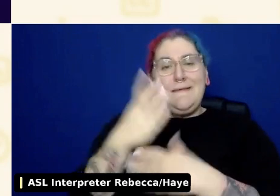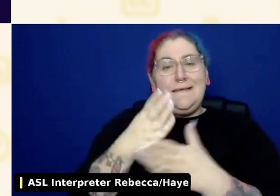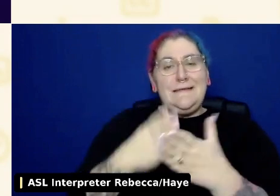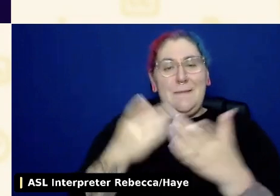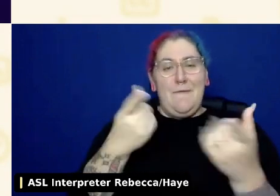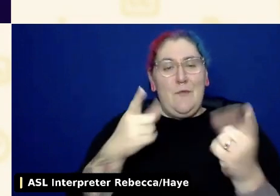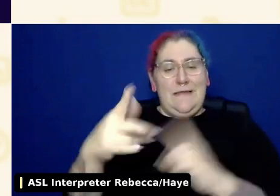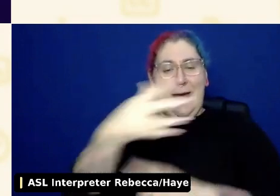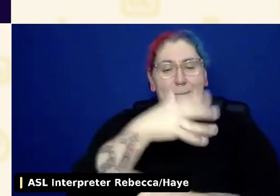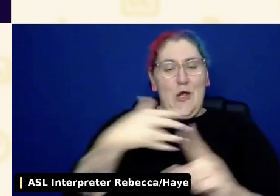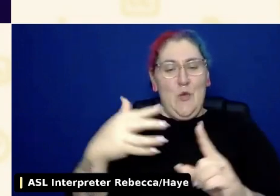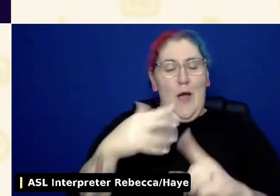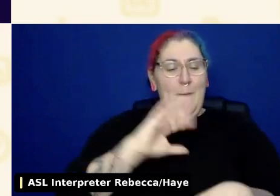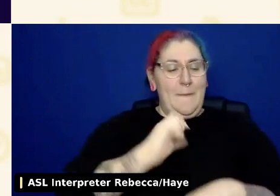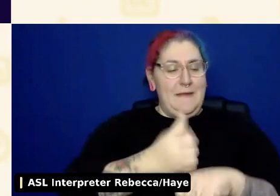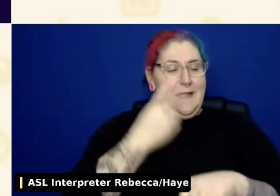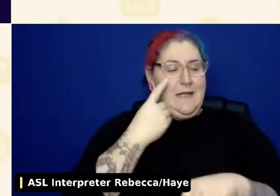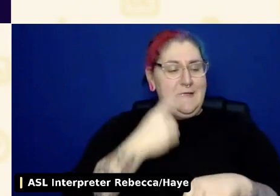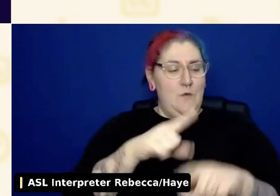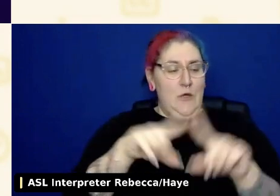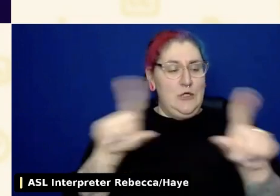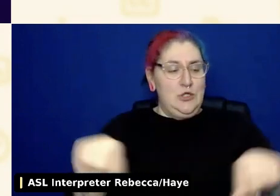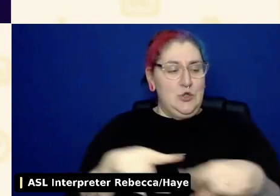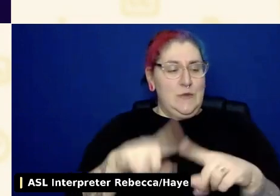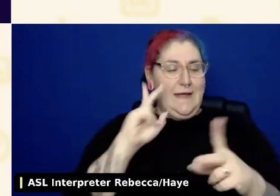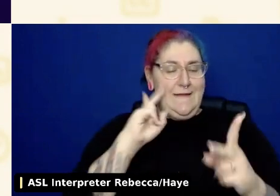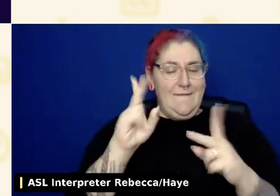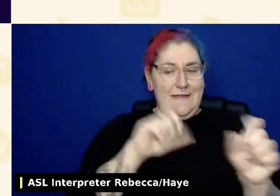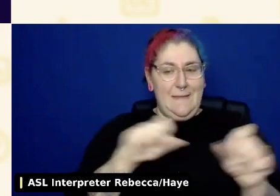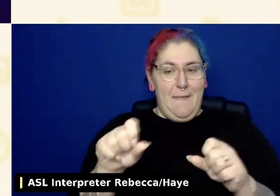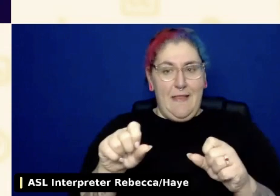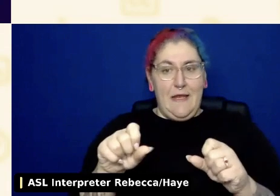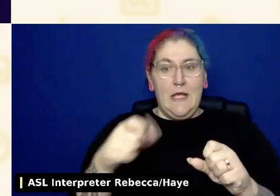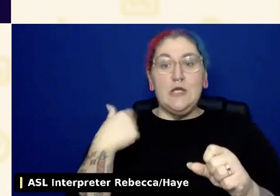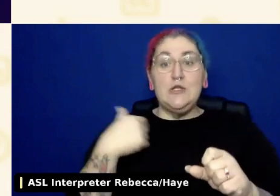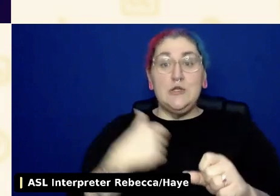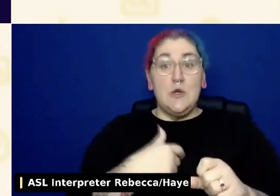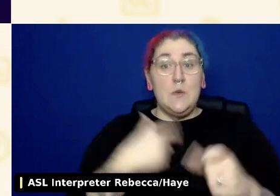So where we landed was, we are pulling the issue ID